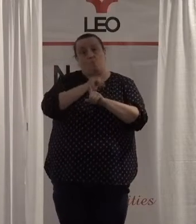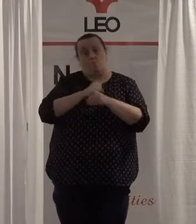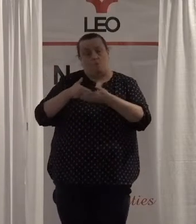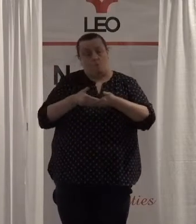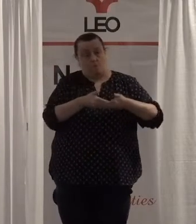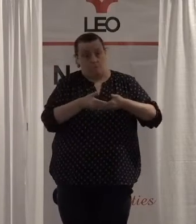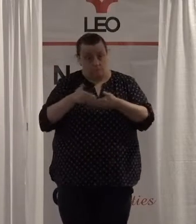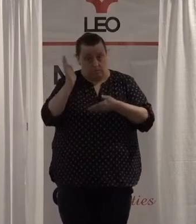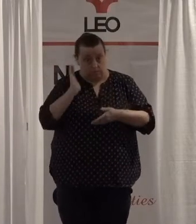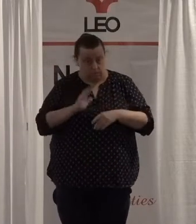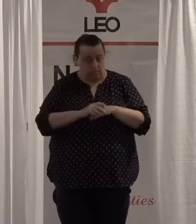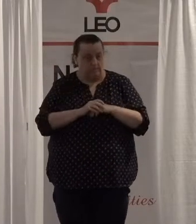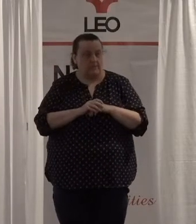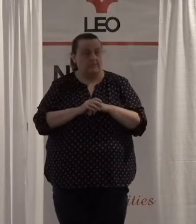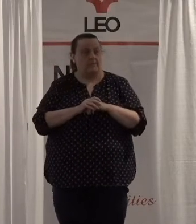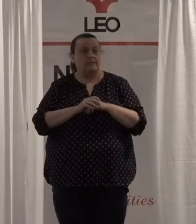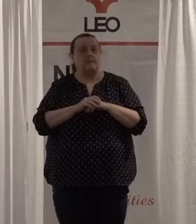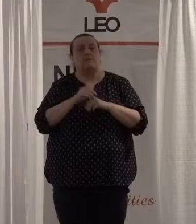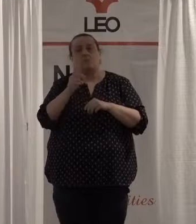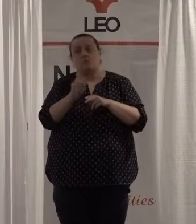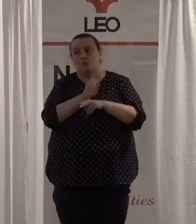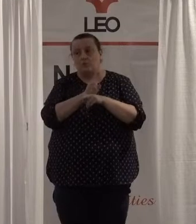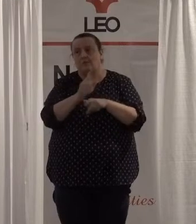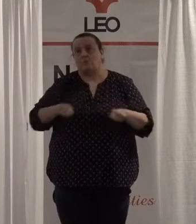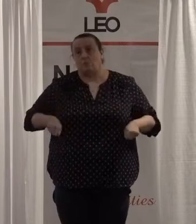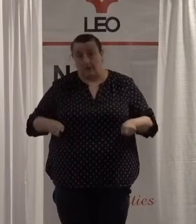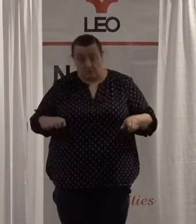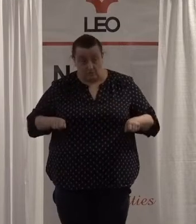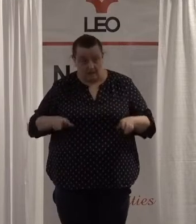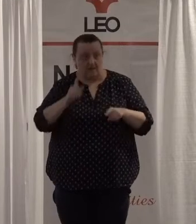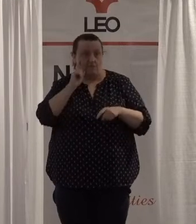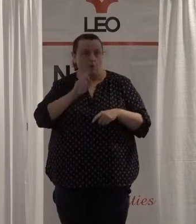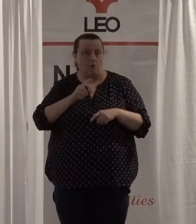AS SUCH, VAN USES A POWER WHEELCHAIR TO NAVIGATE DAILY